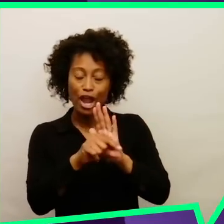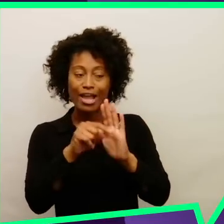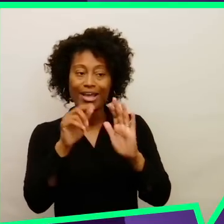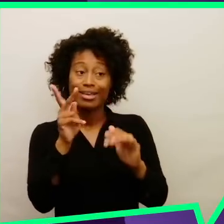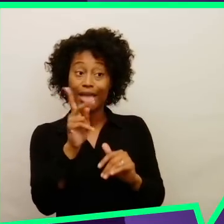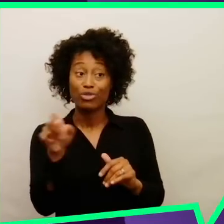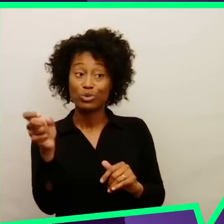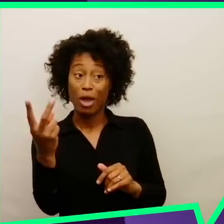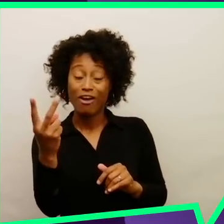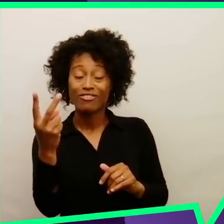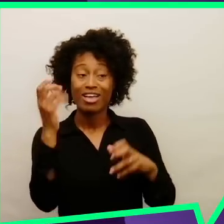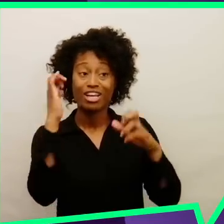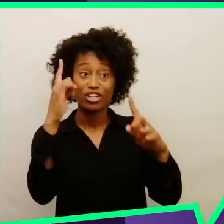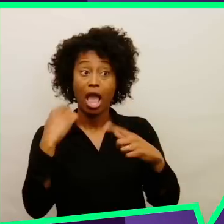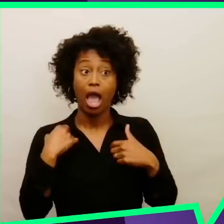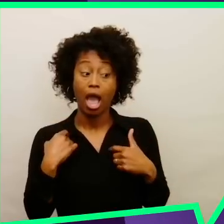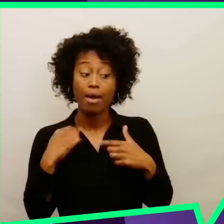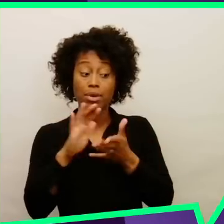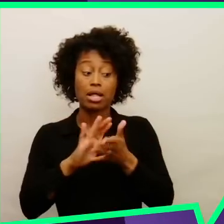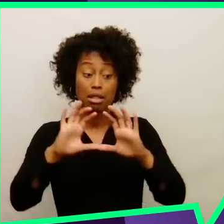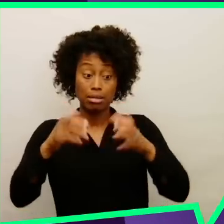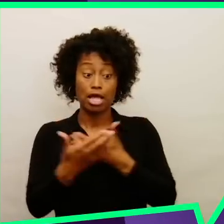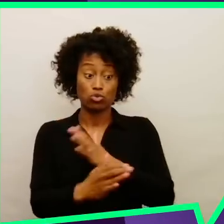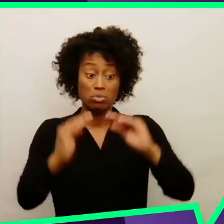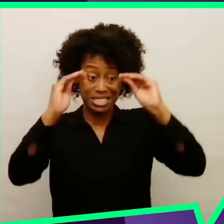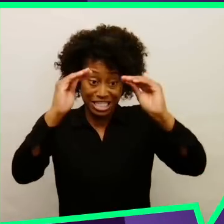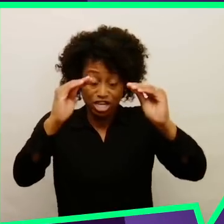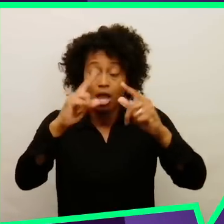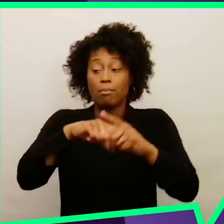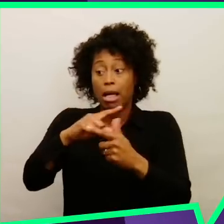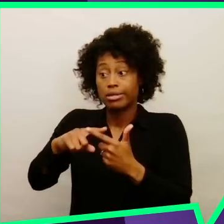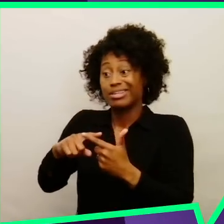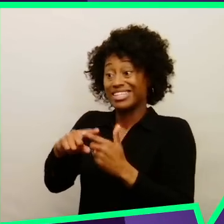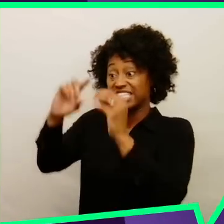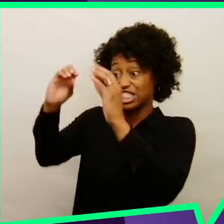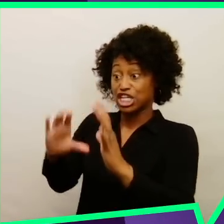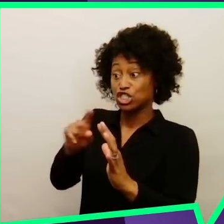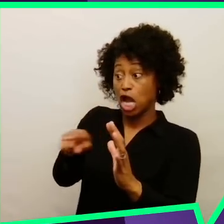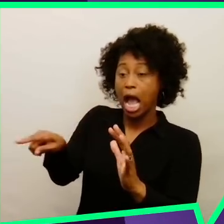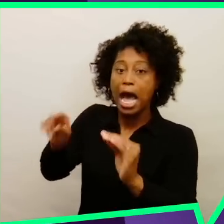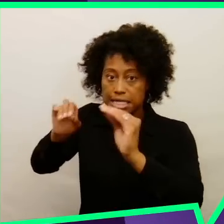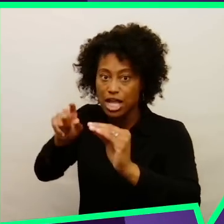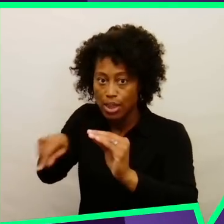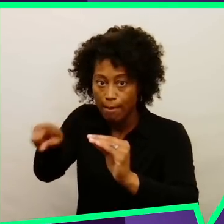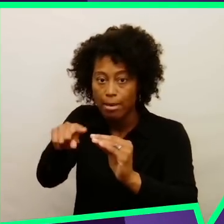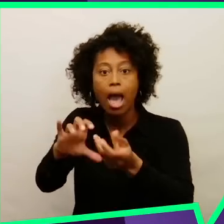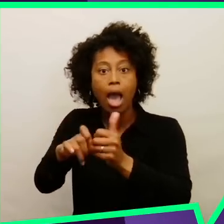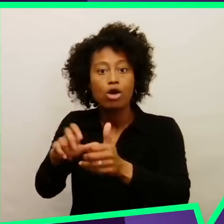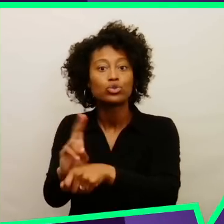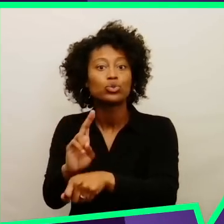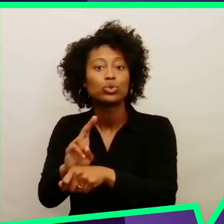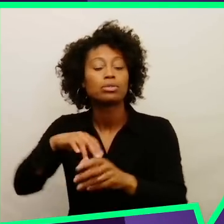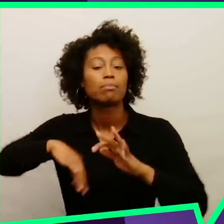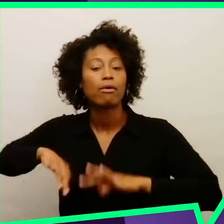I've taught teachers for a long time how to use games in their classroom for education. And it really comes in two ways.